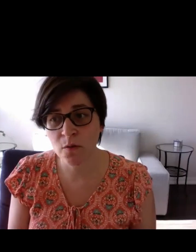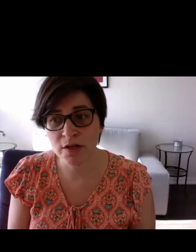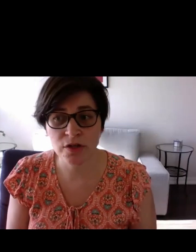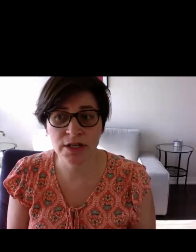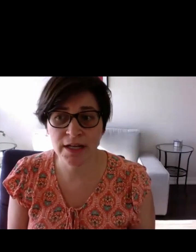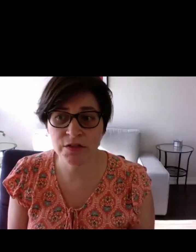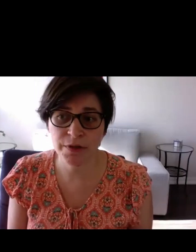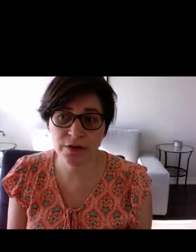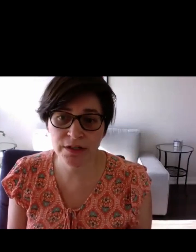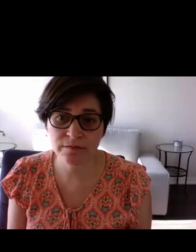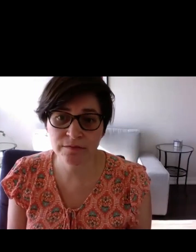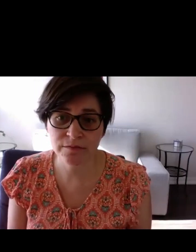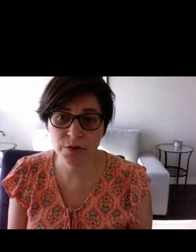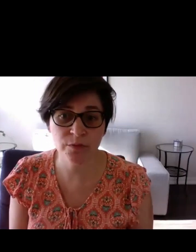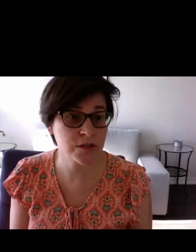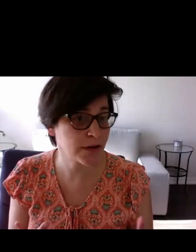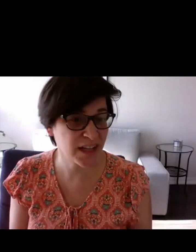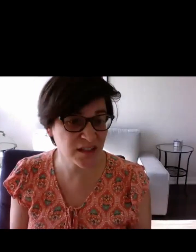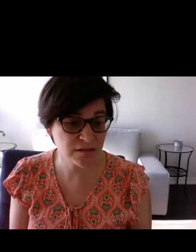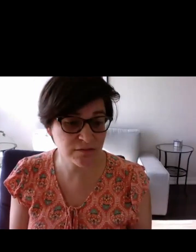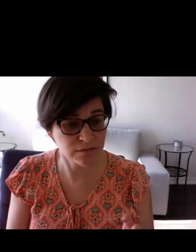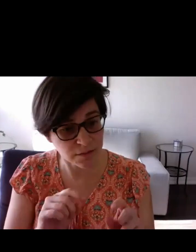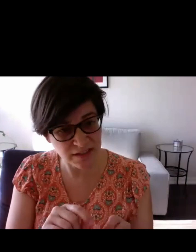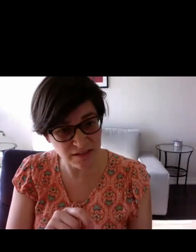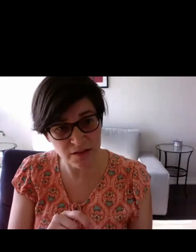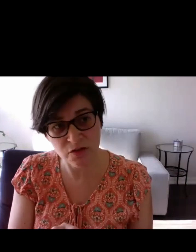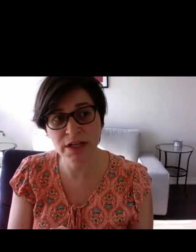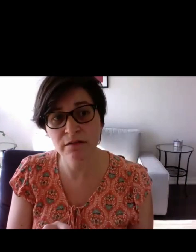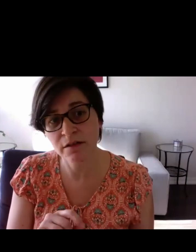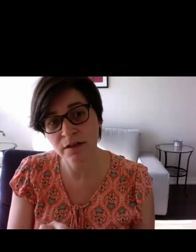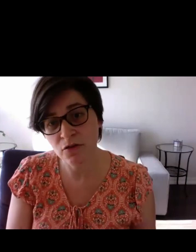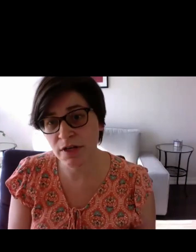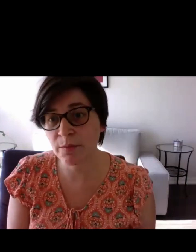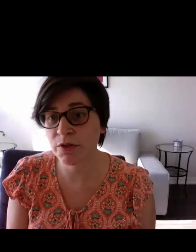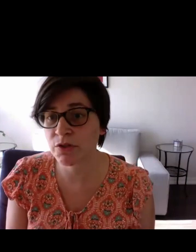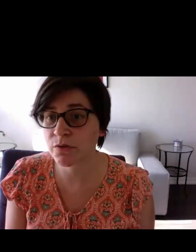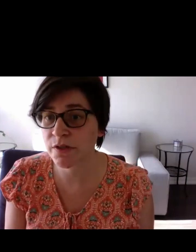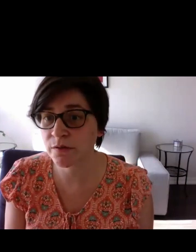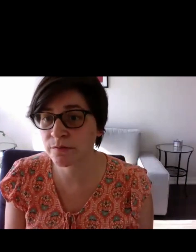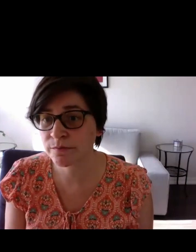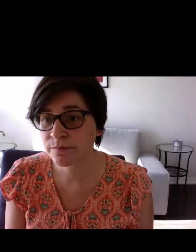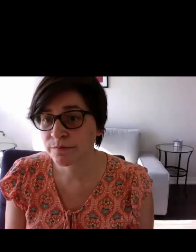During the question-and-answer period, you can raise your hand. The button on the screen should enable you to do so.